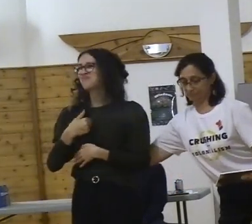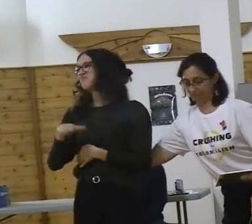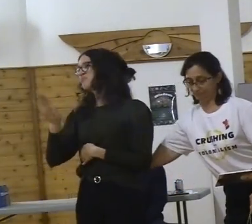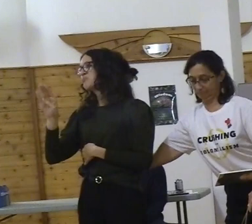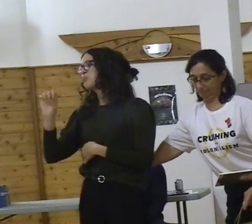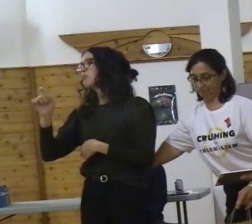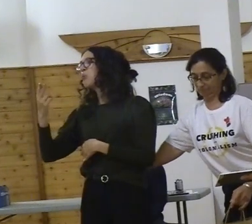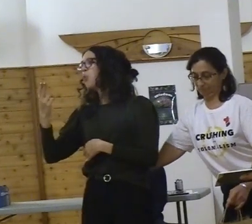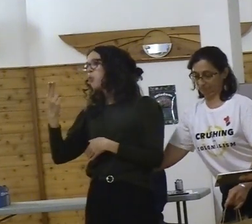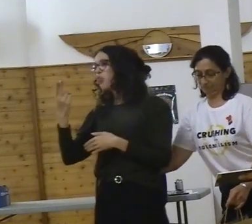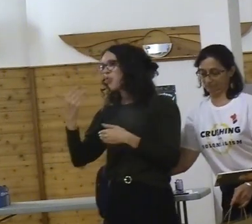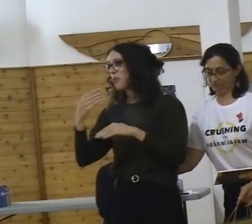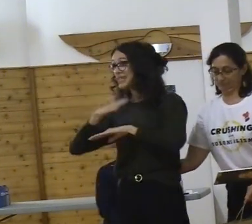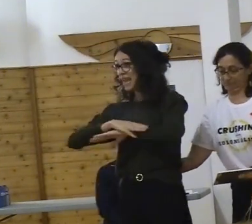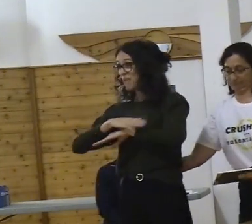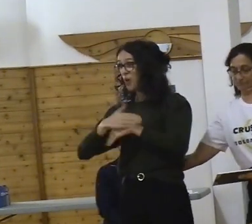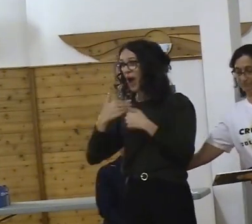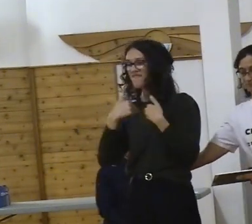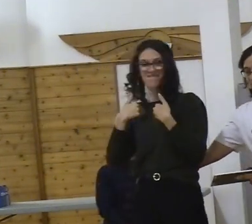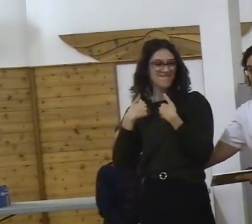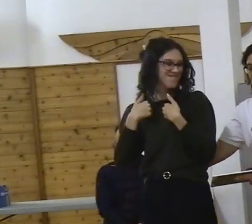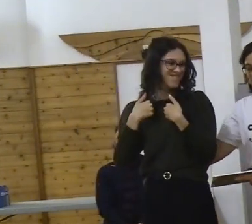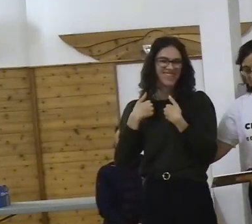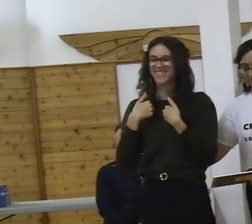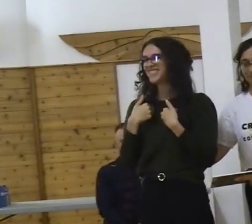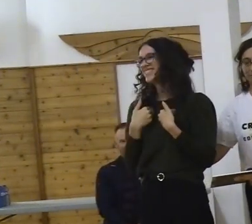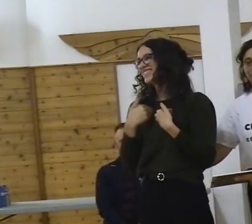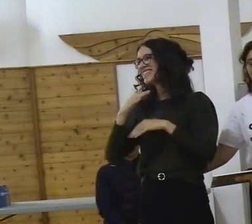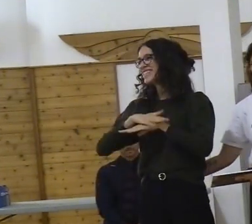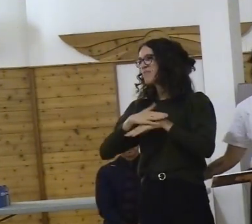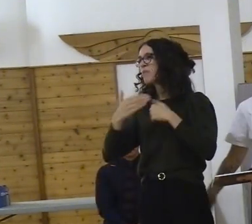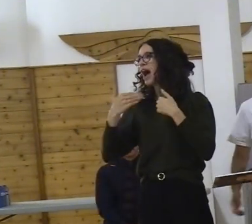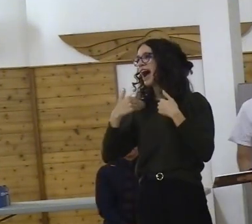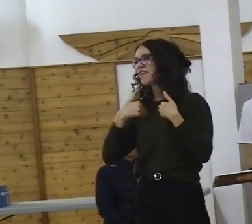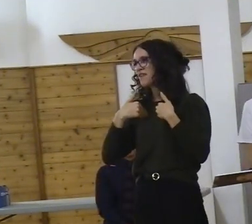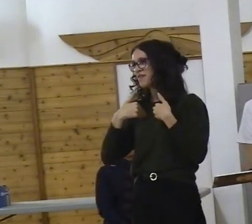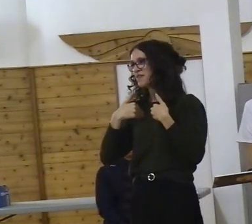I said, oh my God.